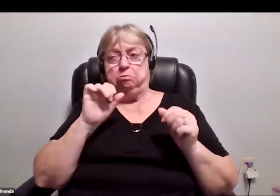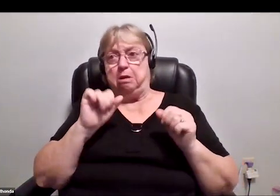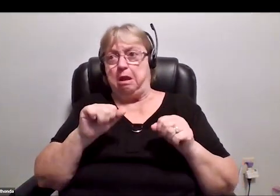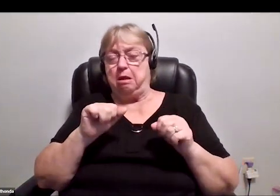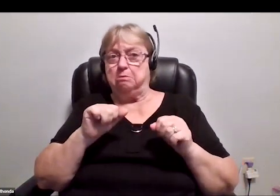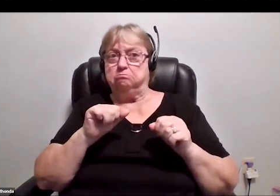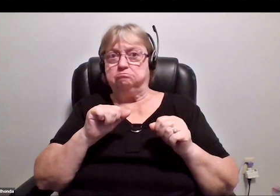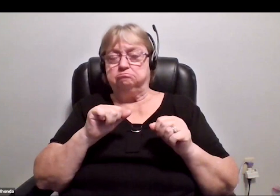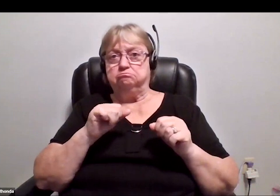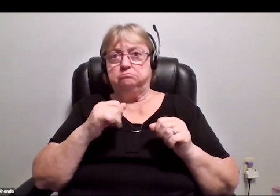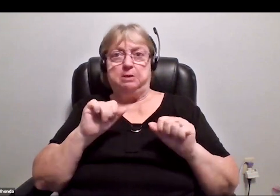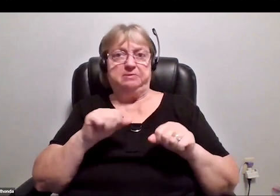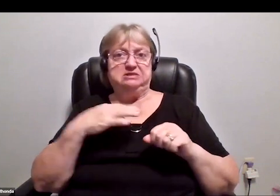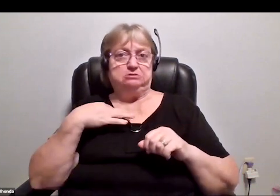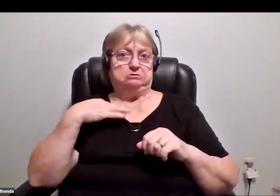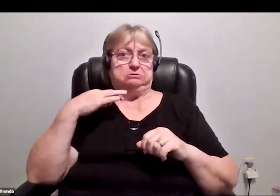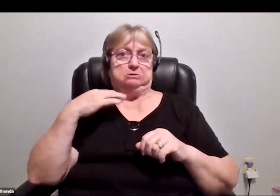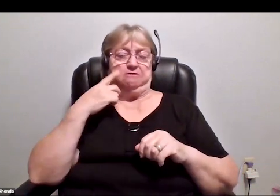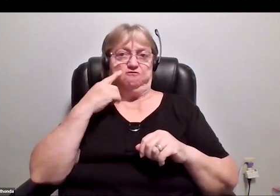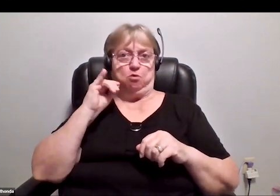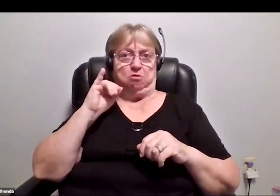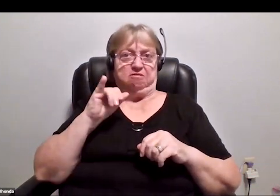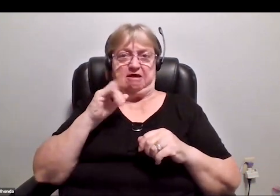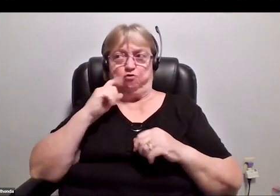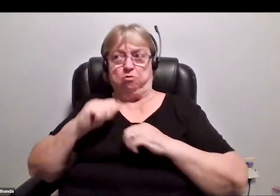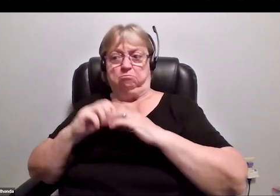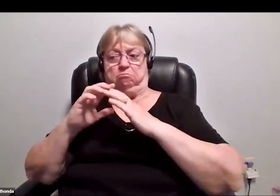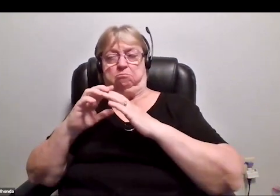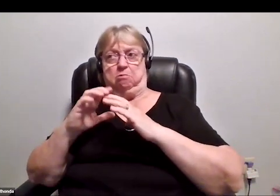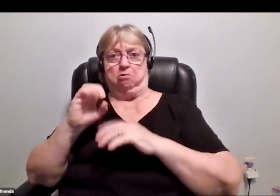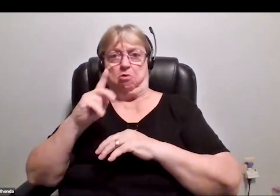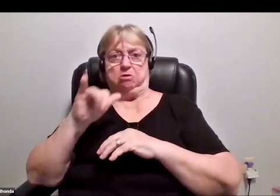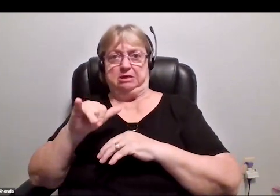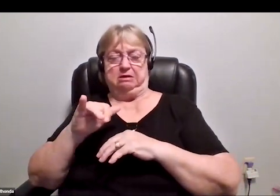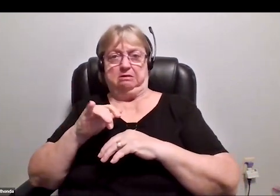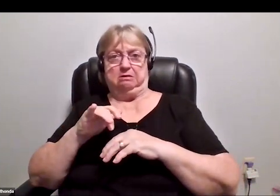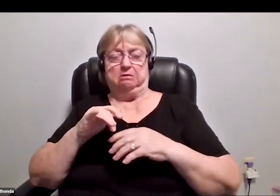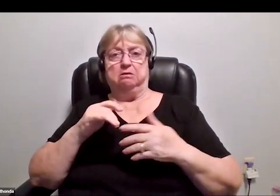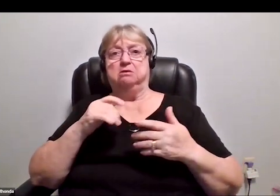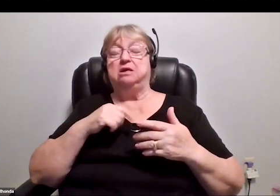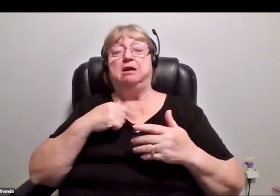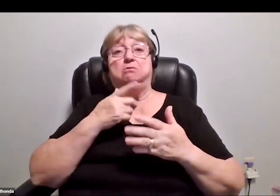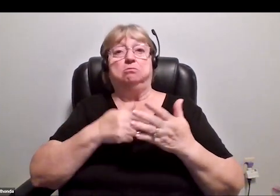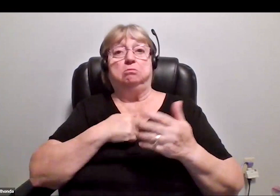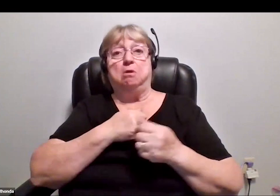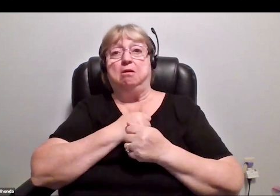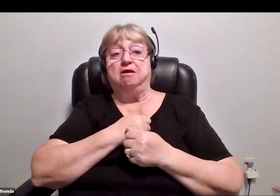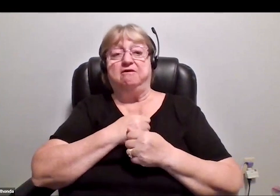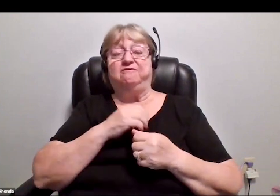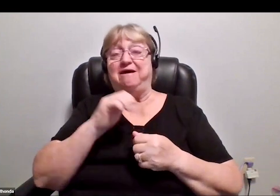as a potential candidate for so many things. Here's where I love AstroAccess coming in.